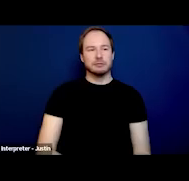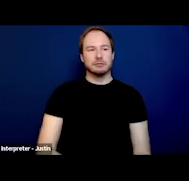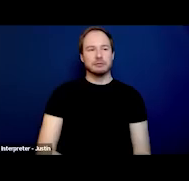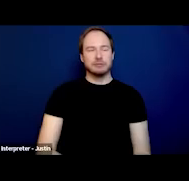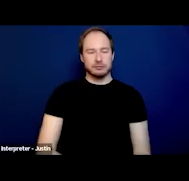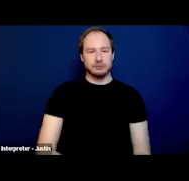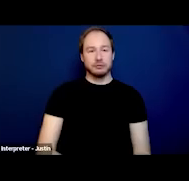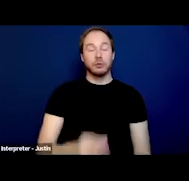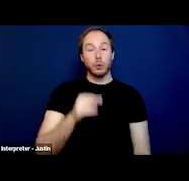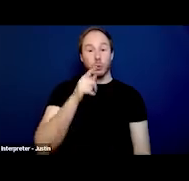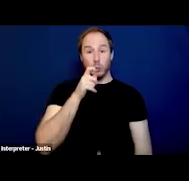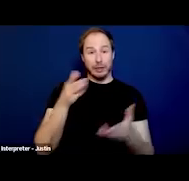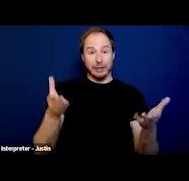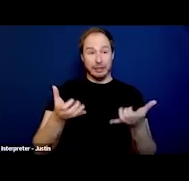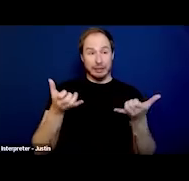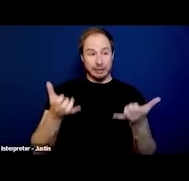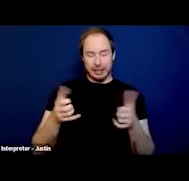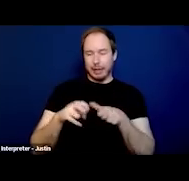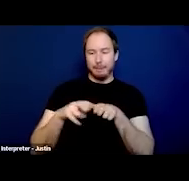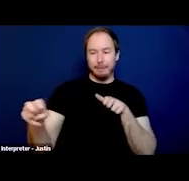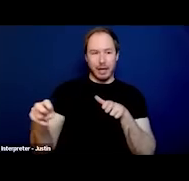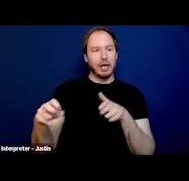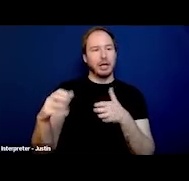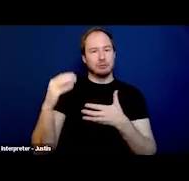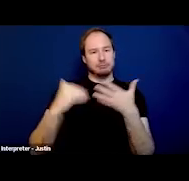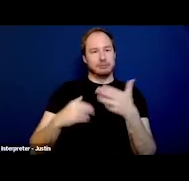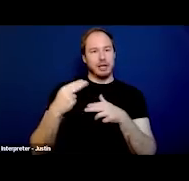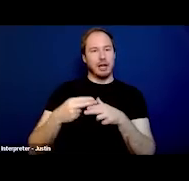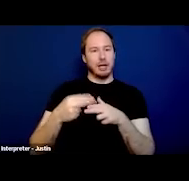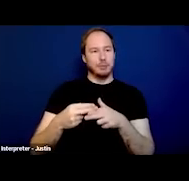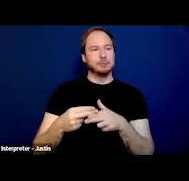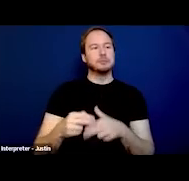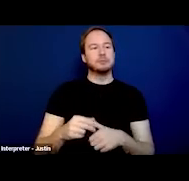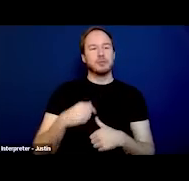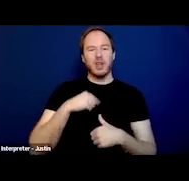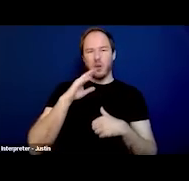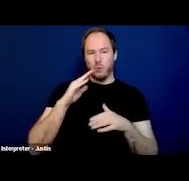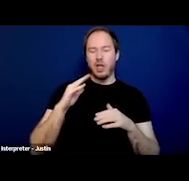This is our fantastic panel for the day. I will introduce individuals